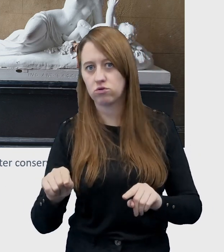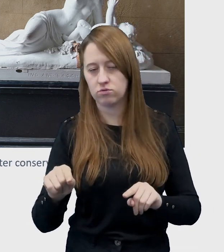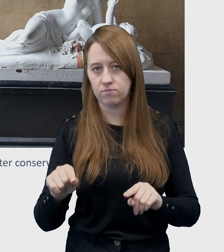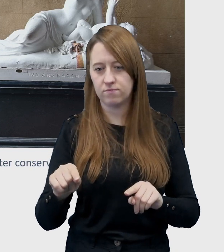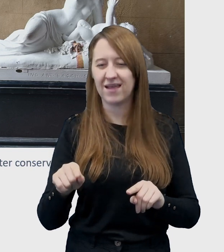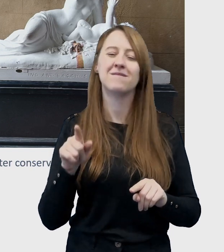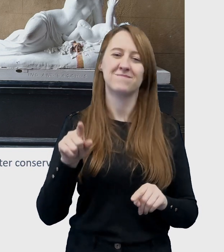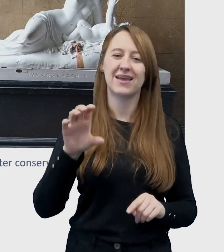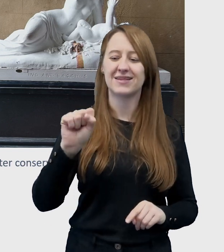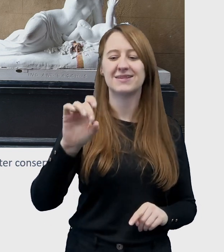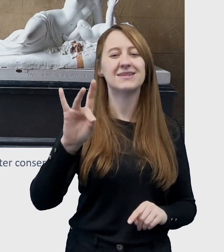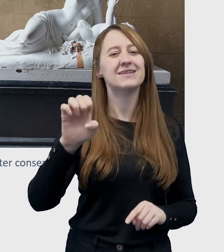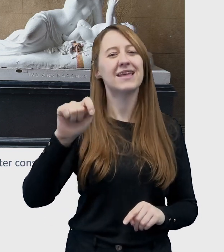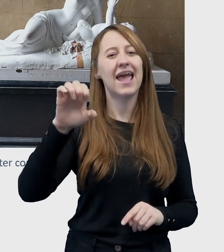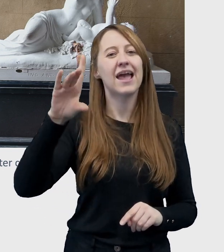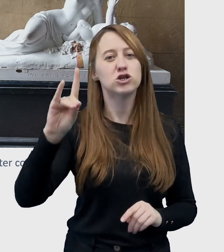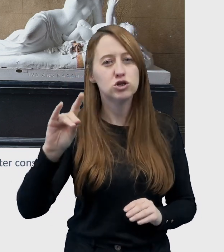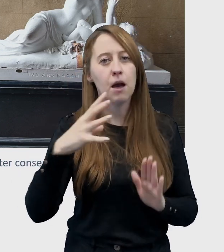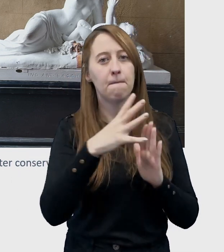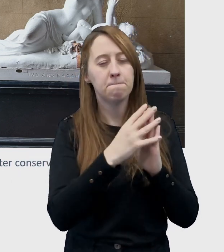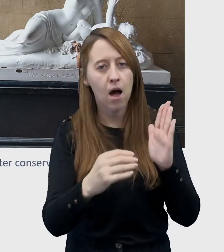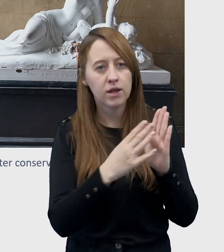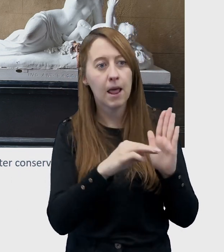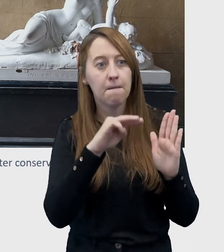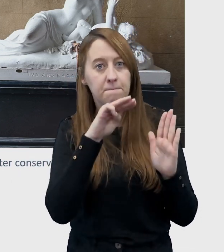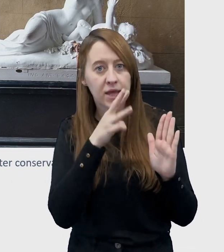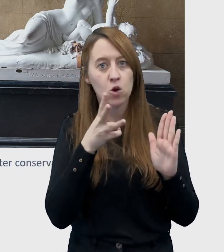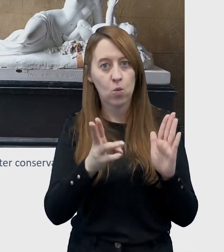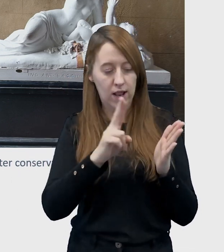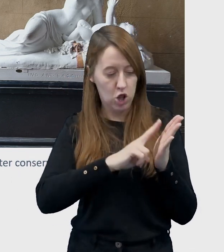He would have used this to show how the final was going to be when it was cast.